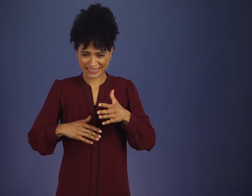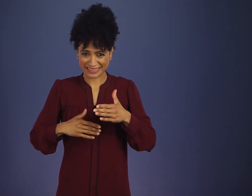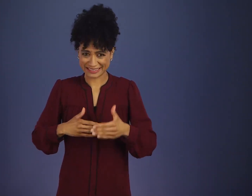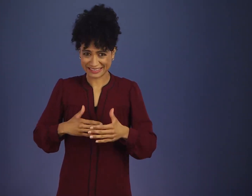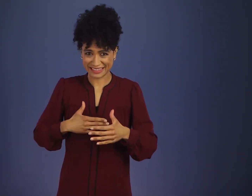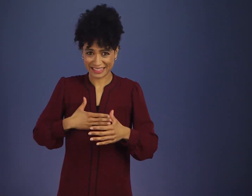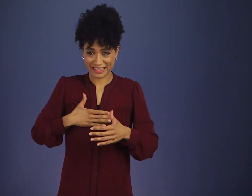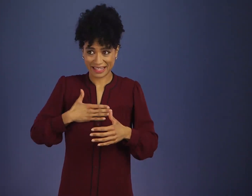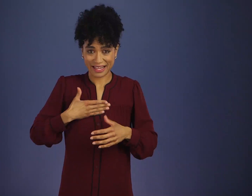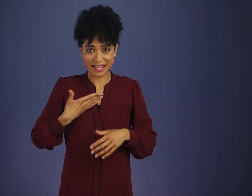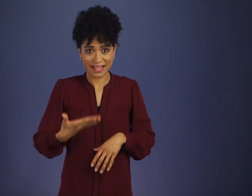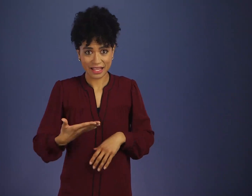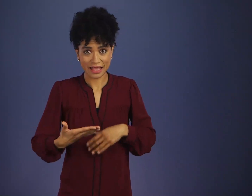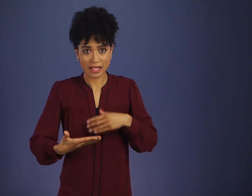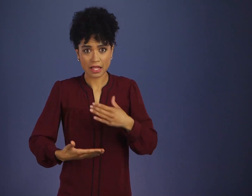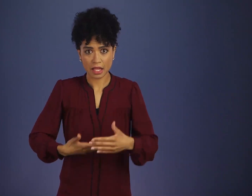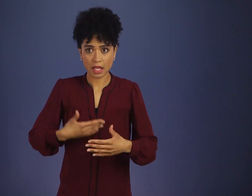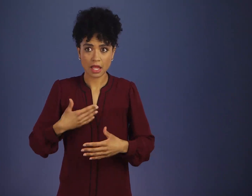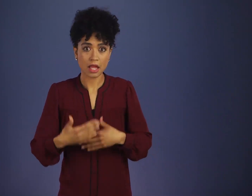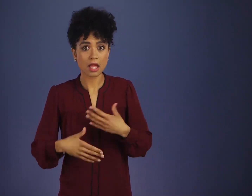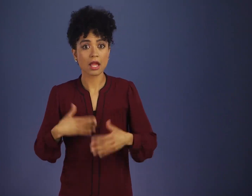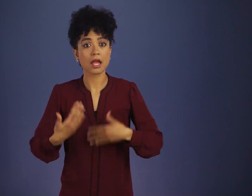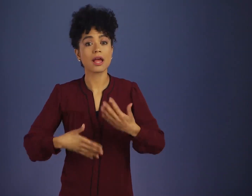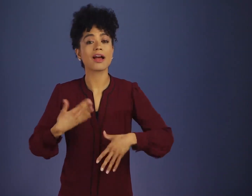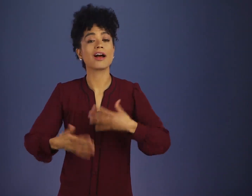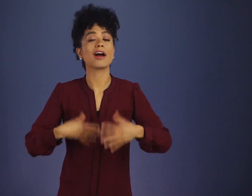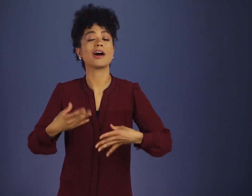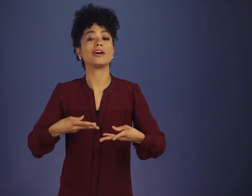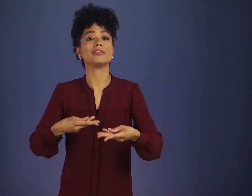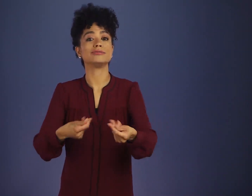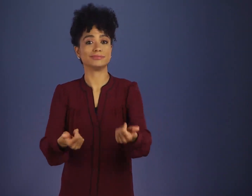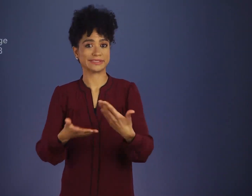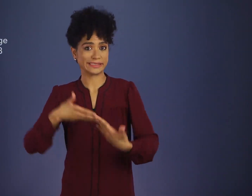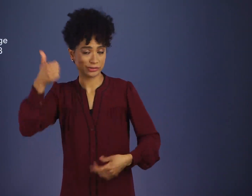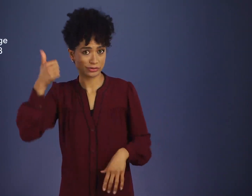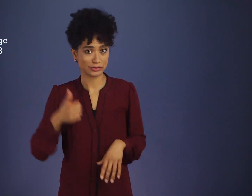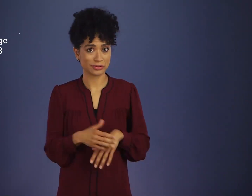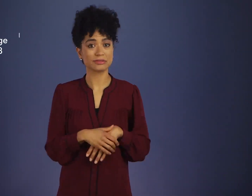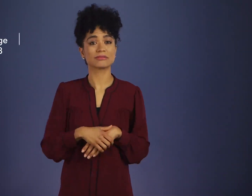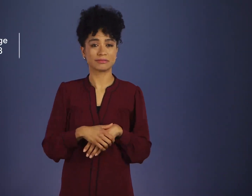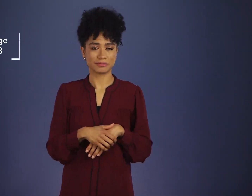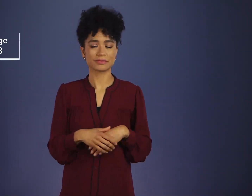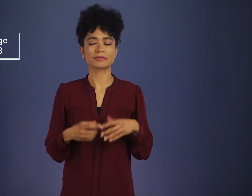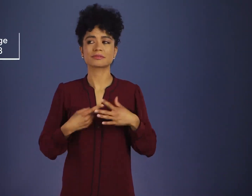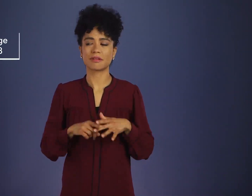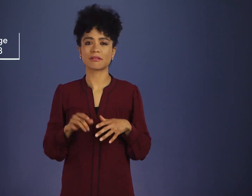But once over the first two or three high hurdles, the course ahead began to look easier.